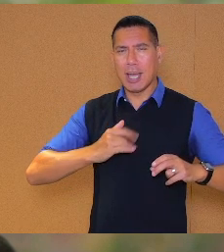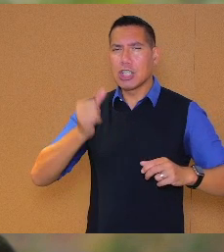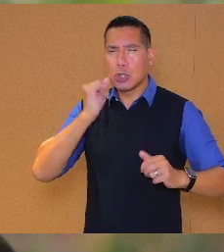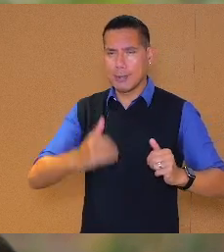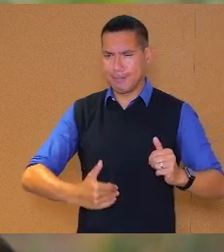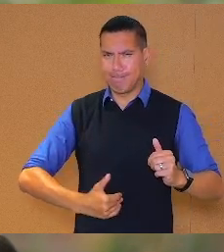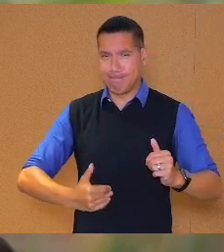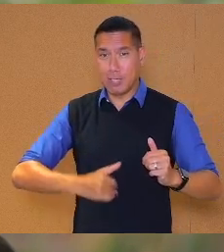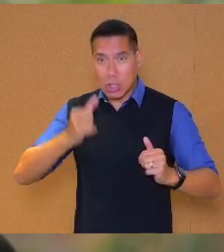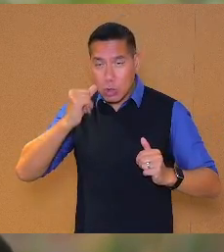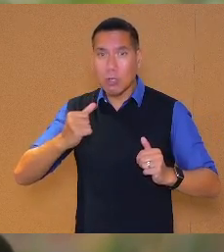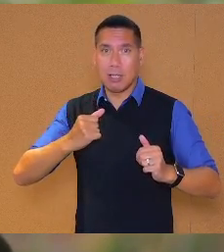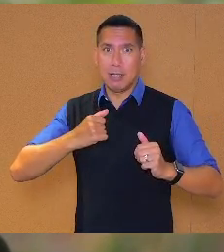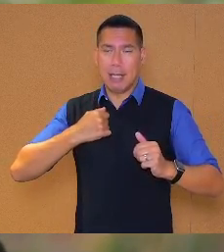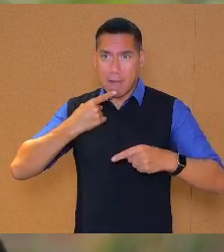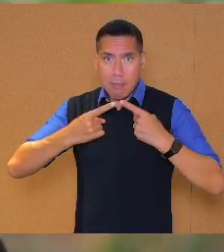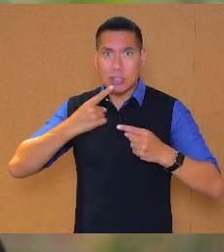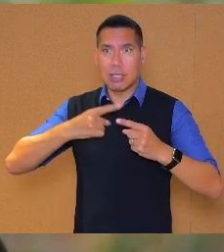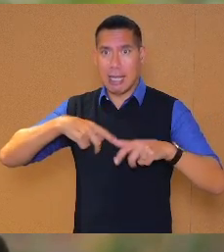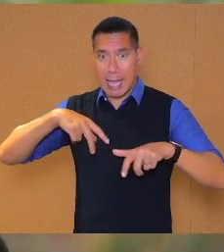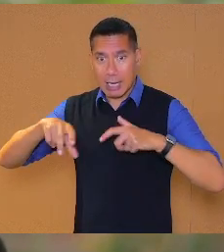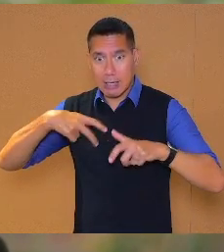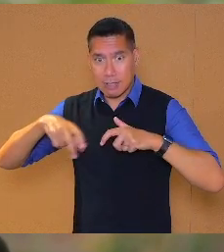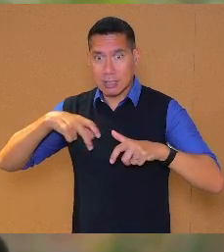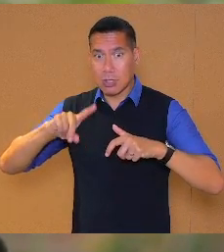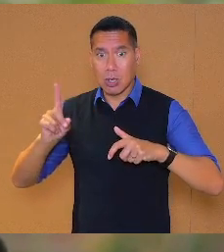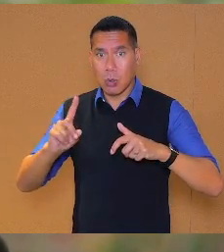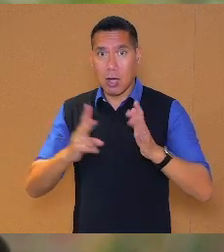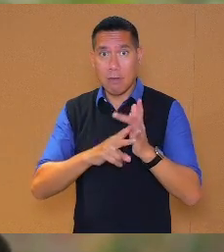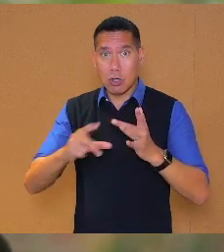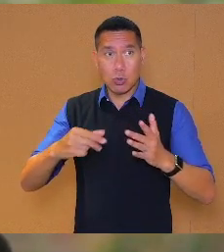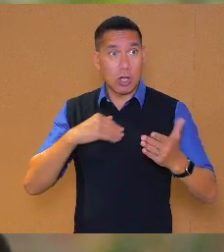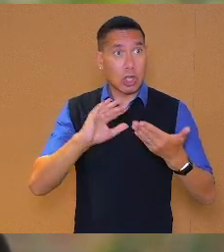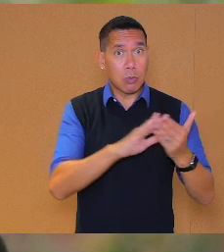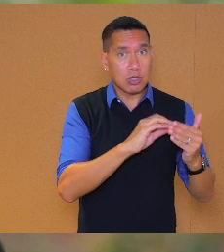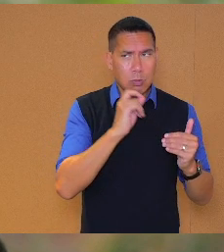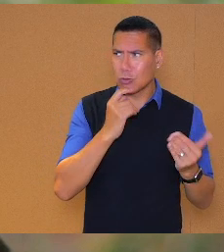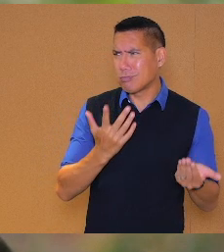He intuitively knew that messages and activities that would and would not fly with the Victorian community.